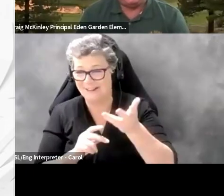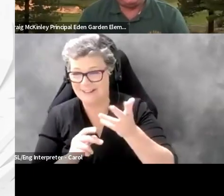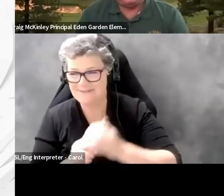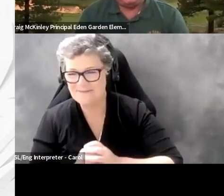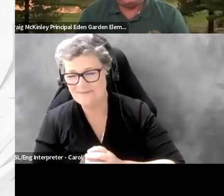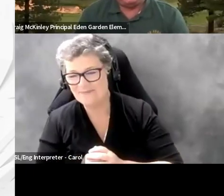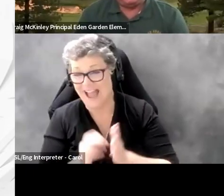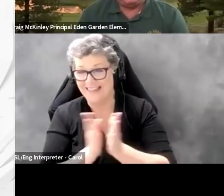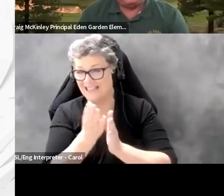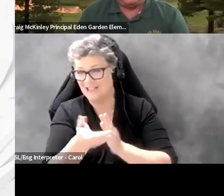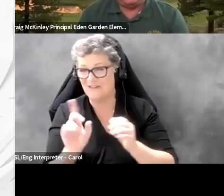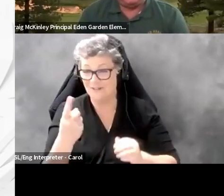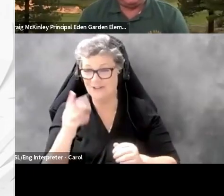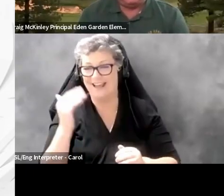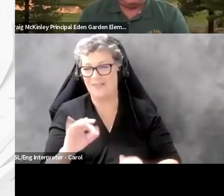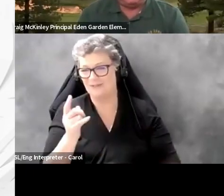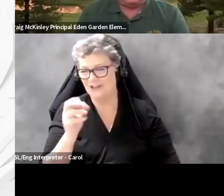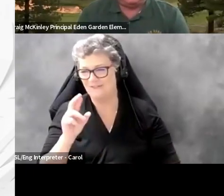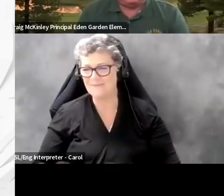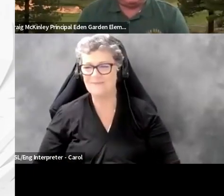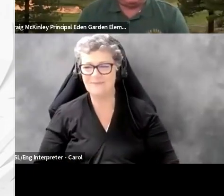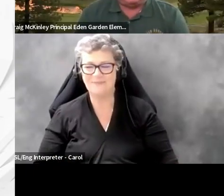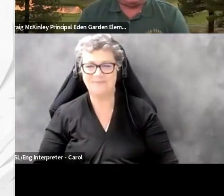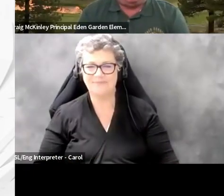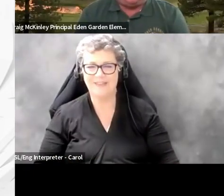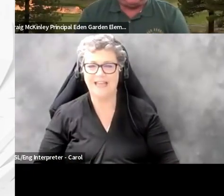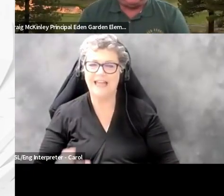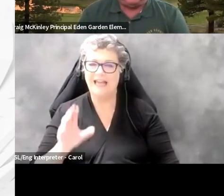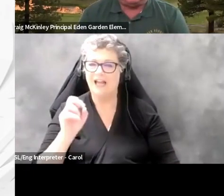I'll ask you first and then I'll move to Jennifer. Craig McKinley: I think that you know one of the